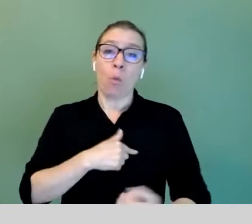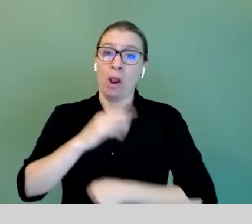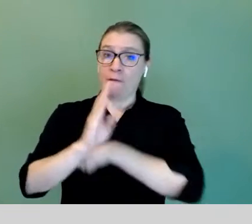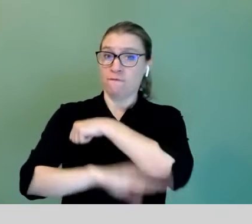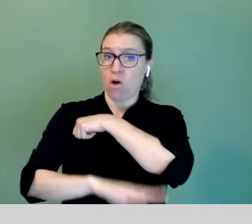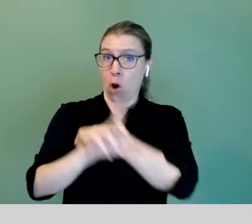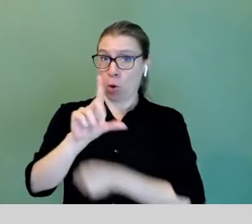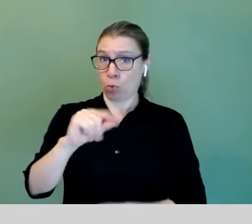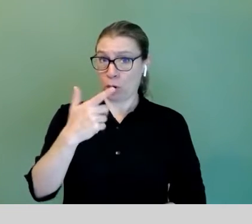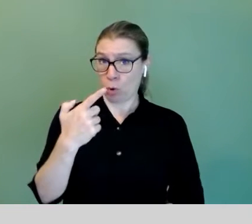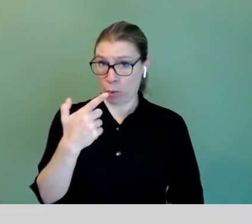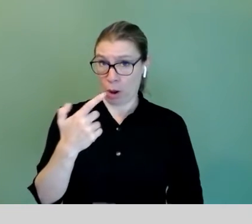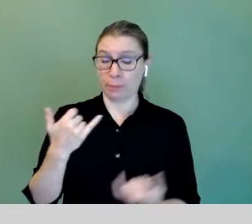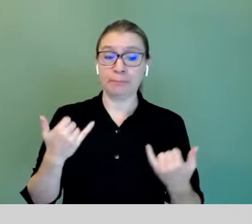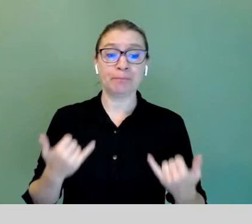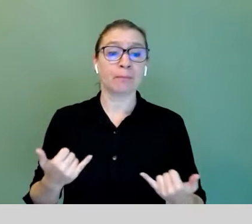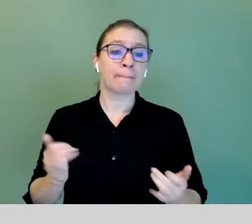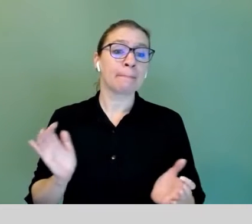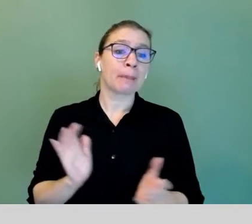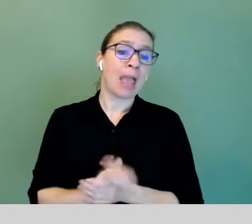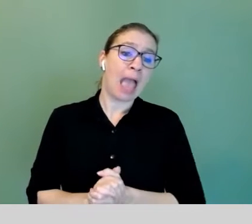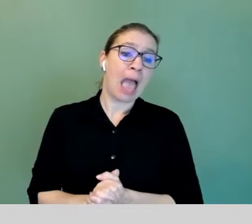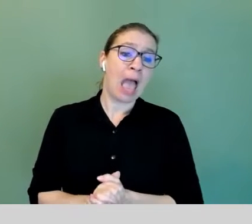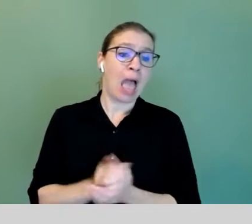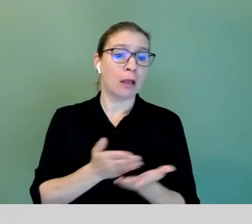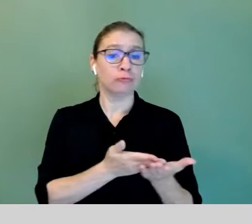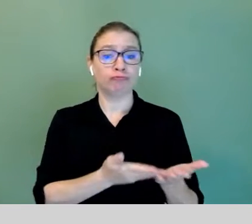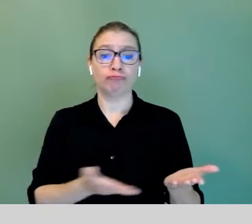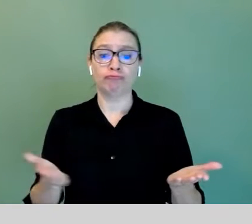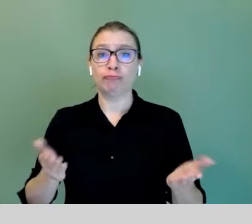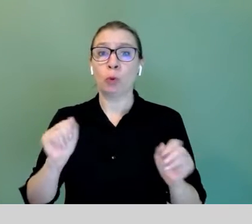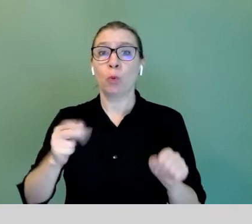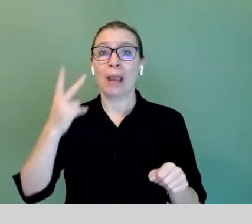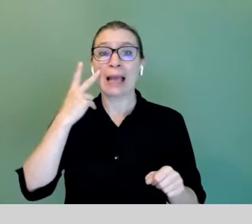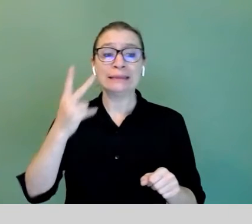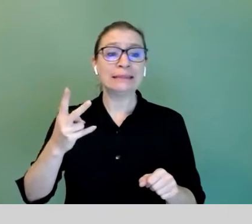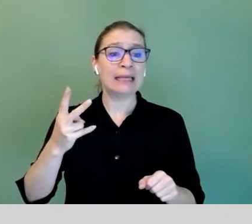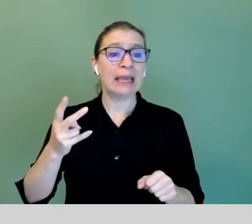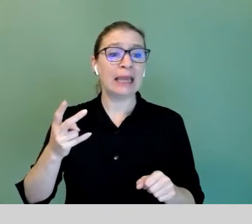We're now in fall 2021, and as you can see,